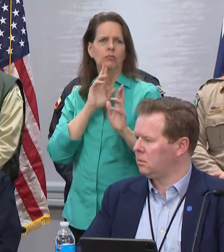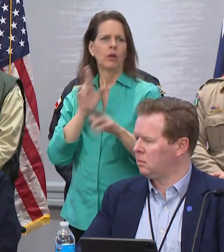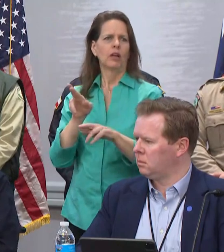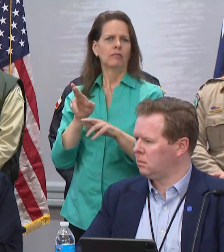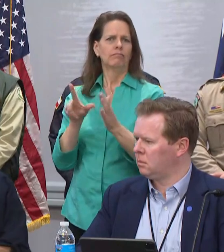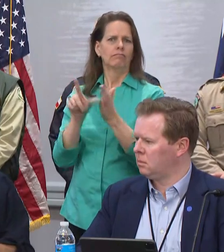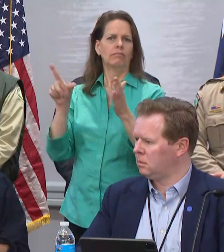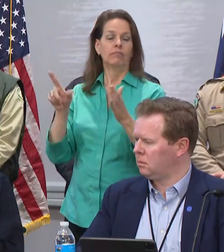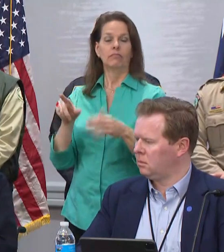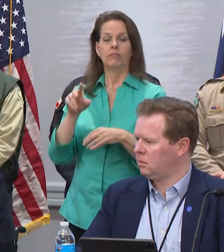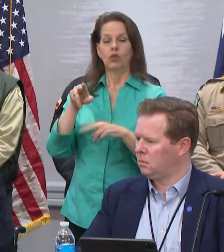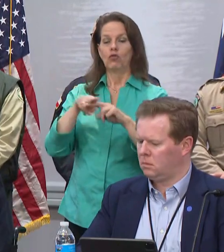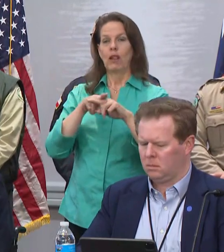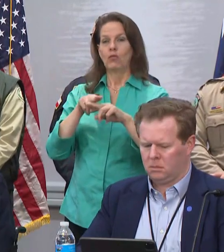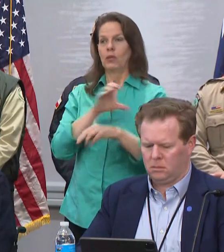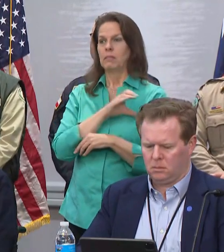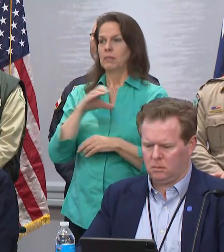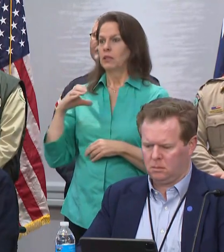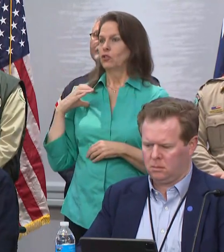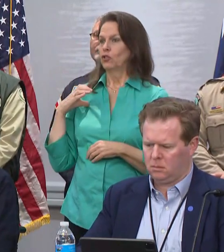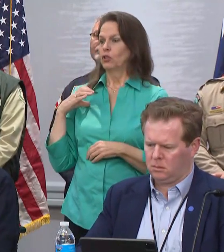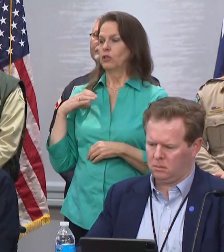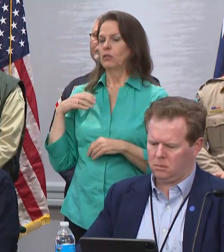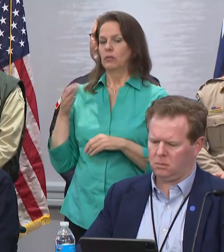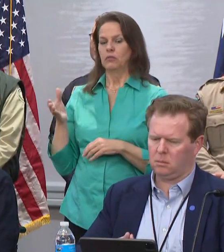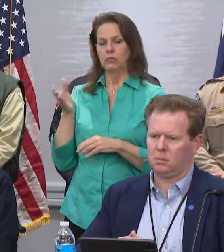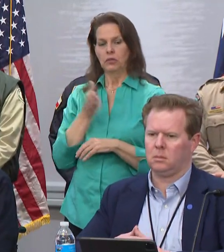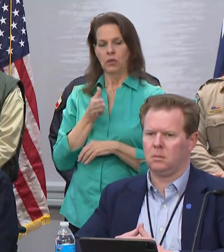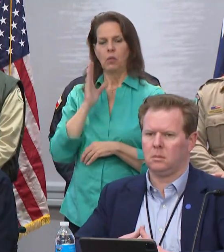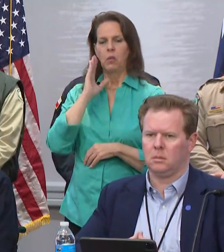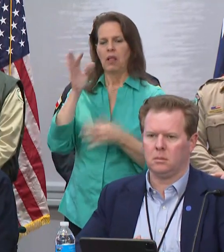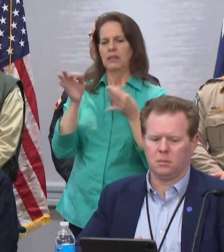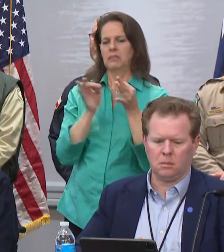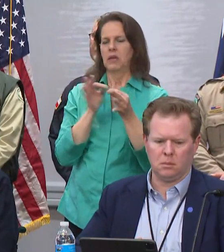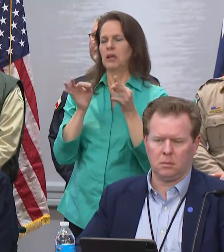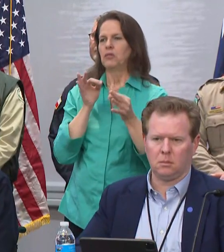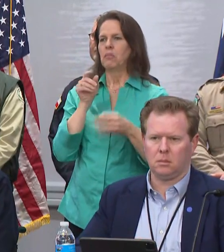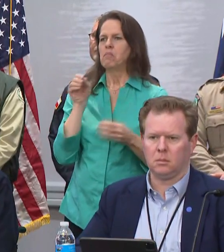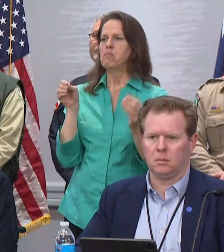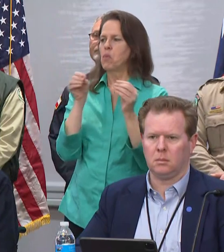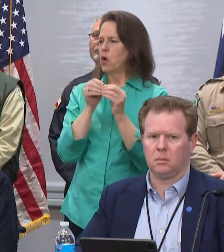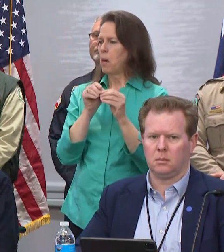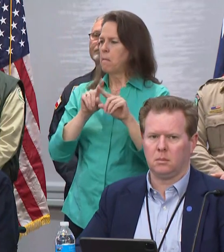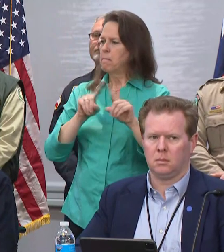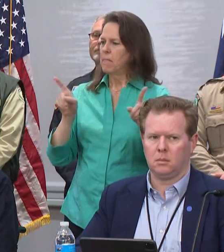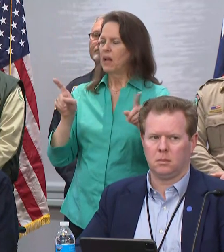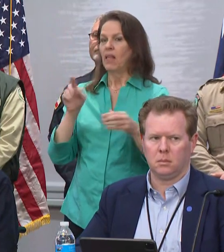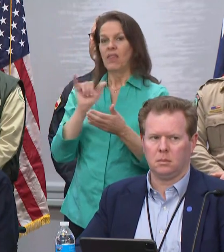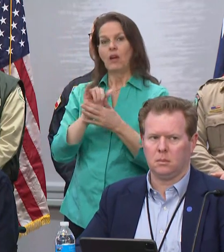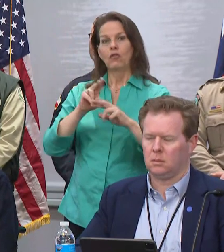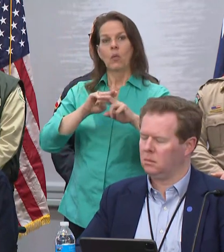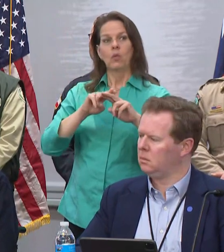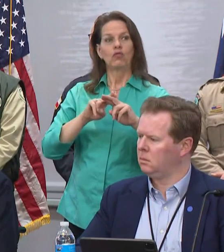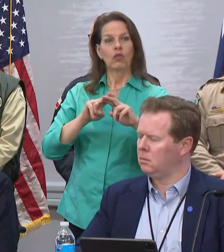the railroad Commission, and again, Jim, right of the Railroad Commission, will tell you more, but top line, the railroad Commission conducted